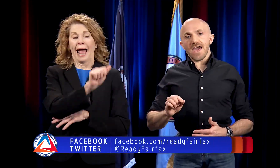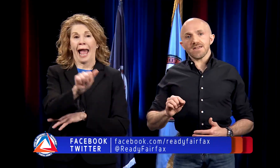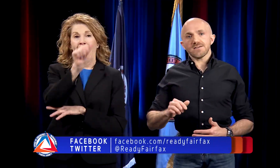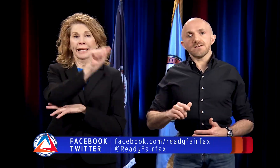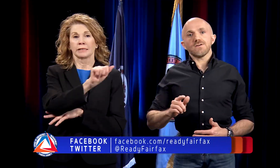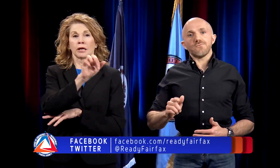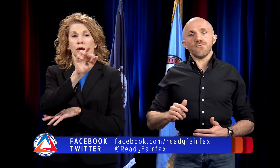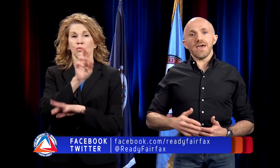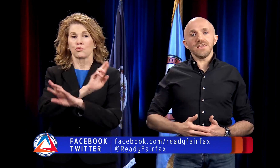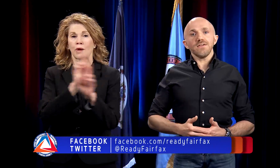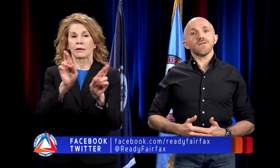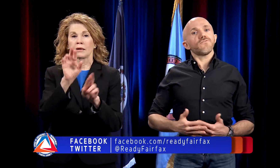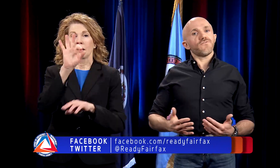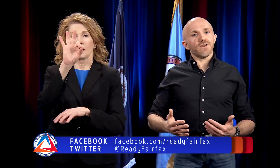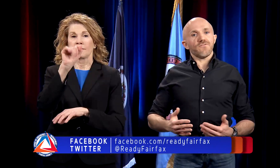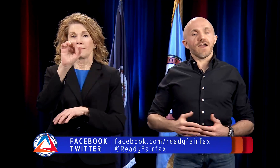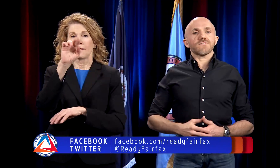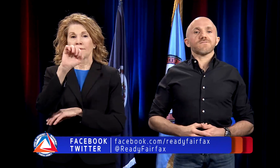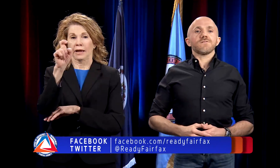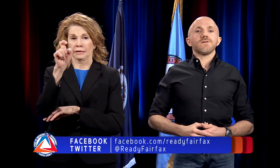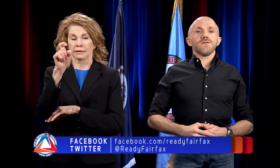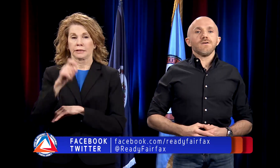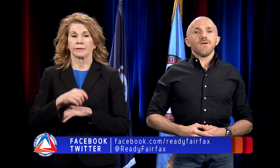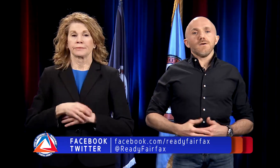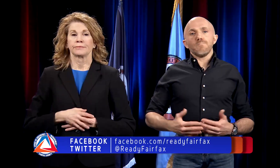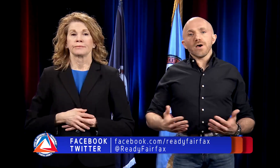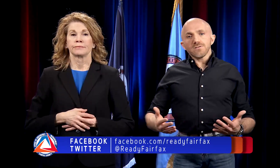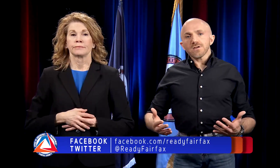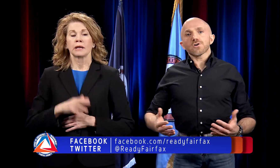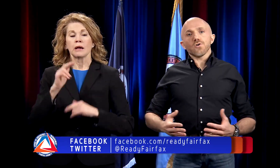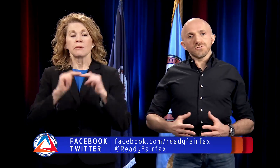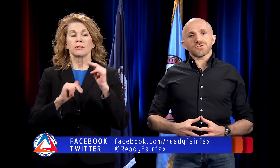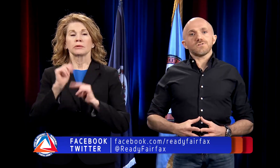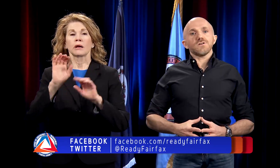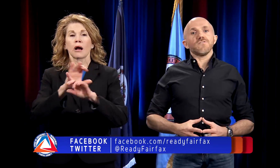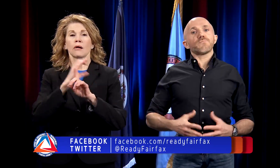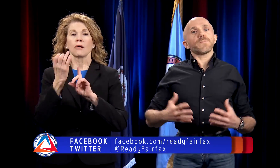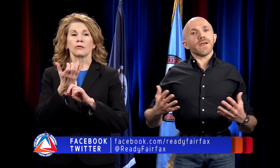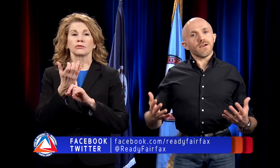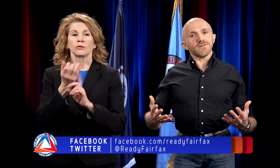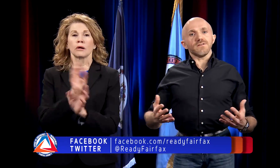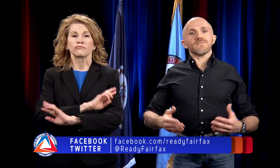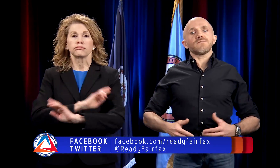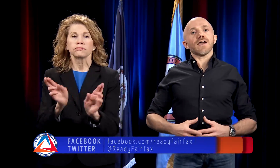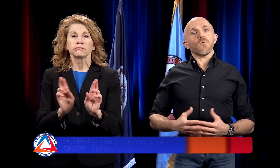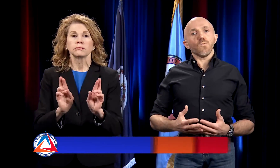@ReadyFairfax. Building a culture of preparedness is how